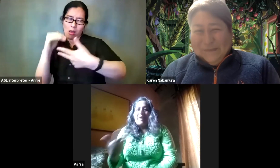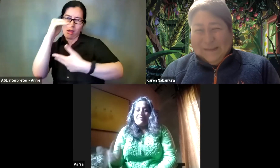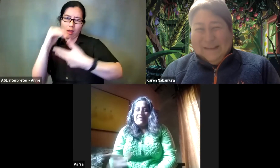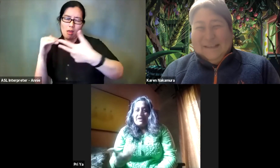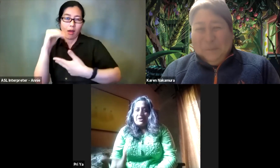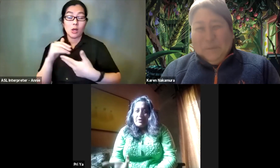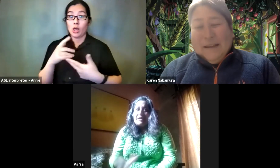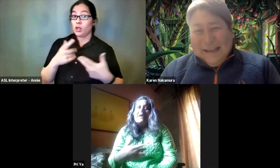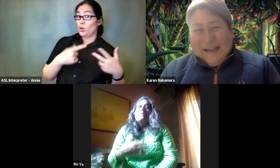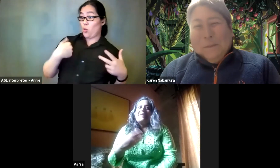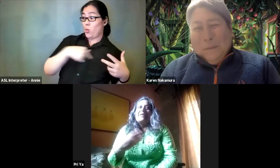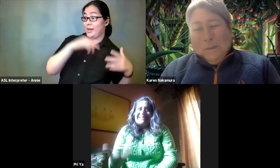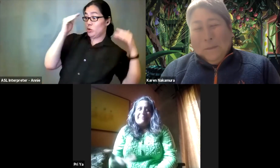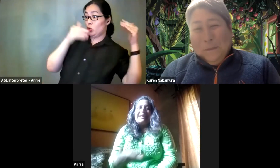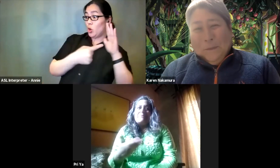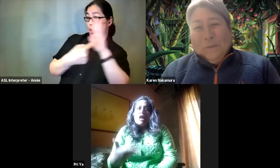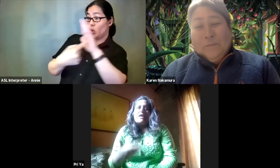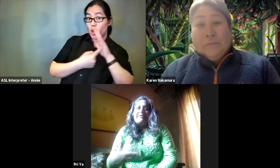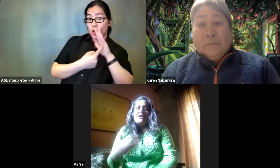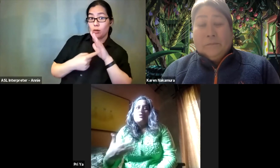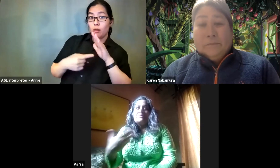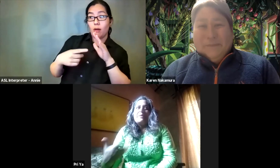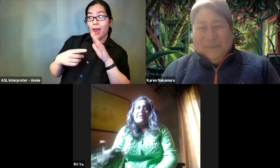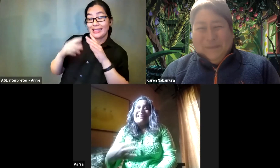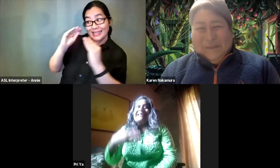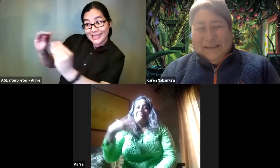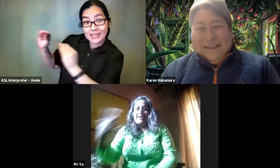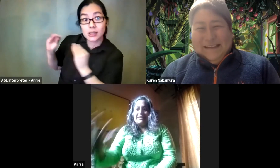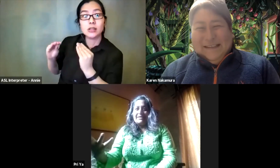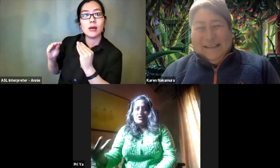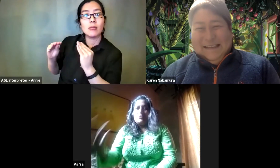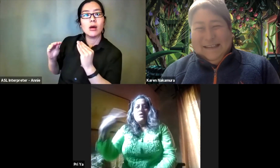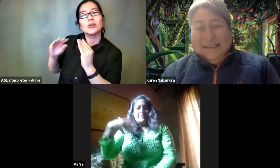a larger community, but at the same time not giving those people enough license to take